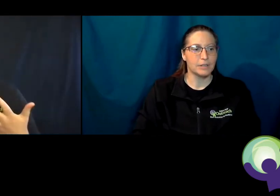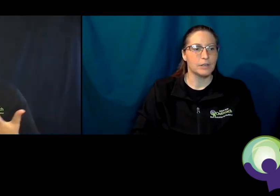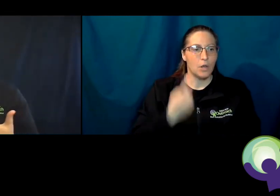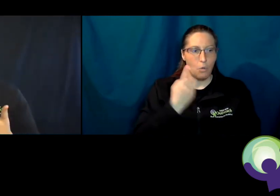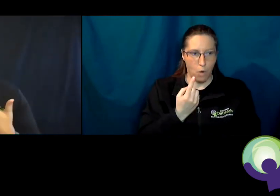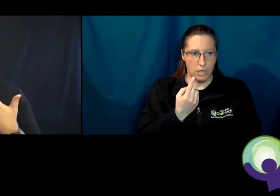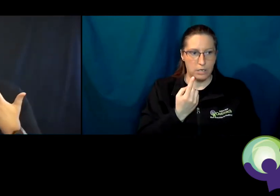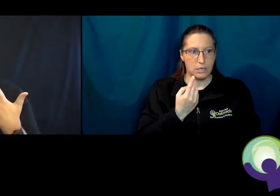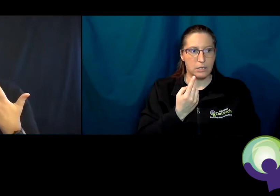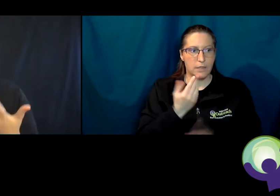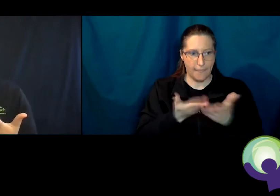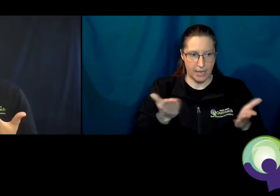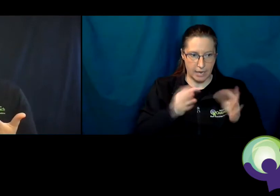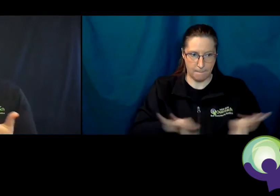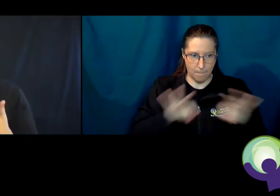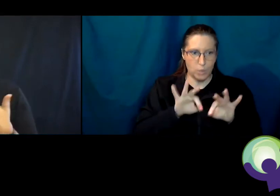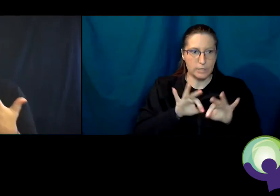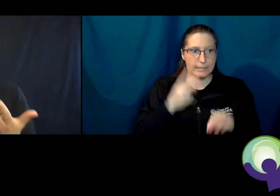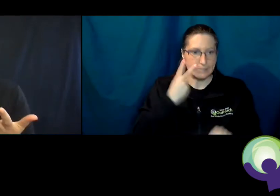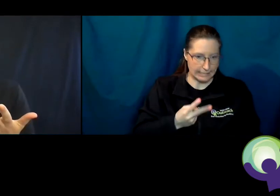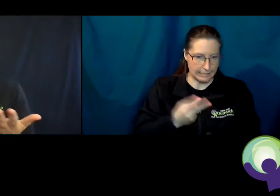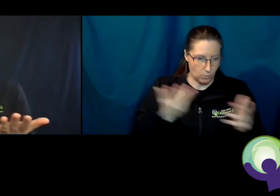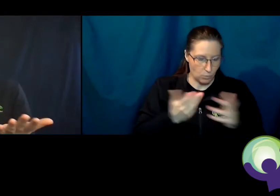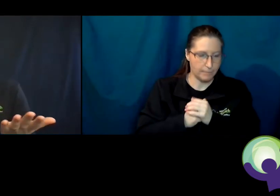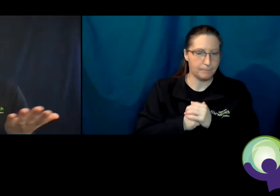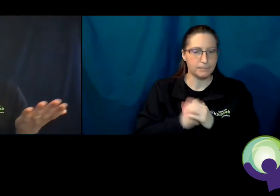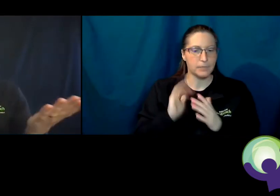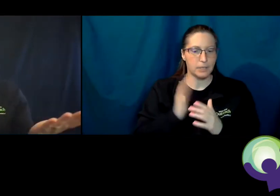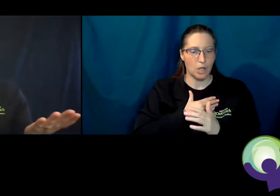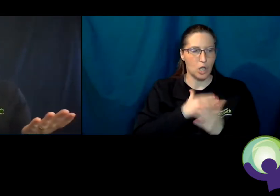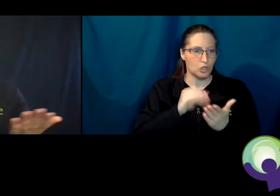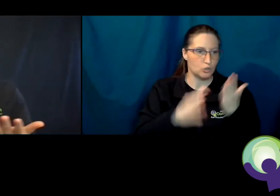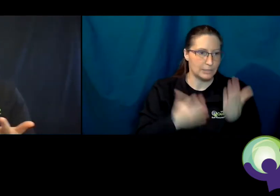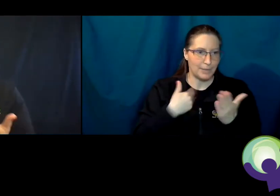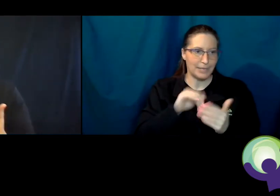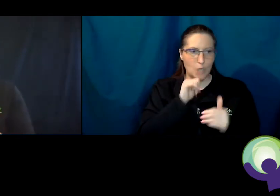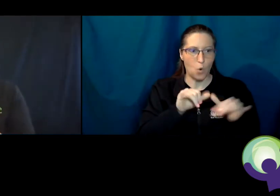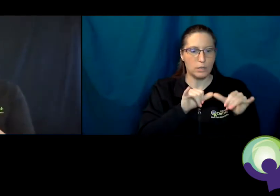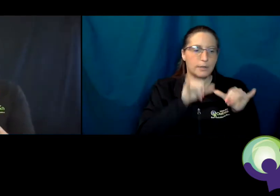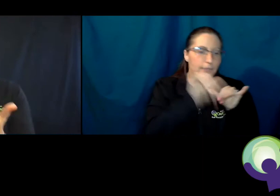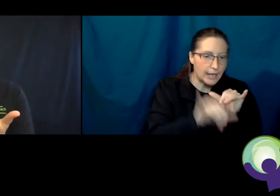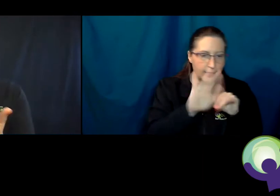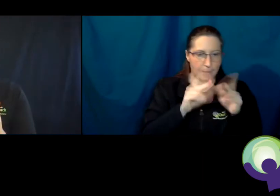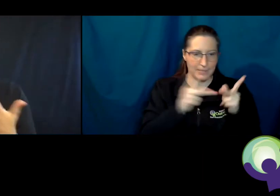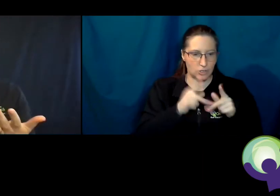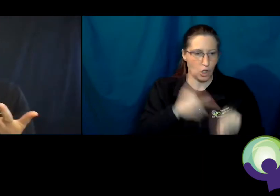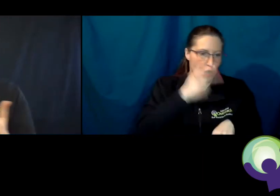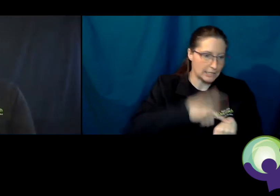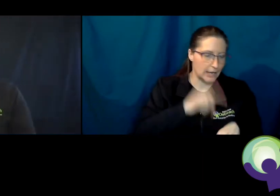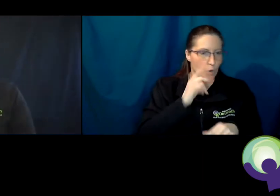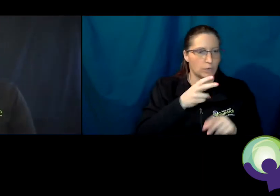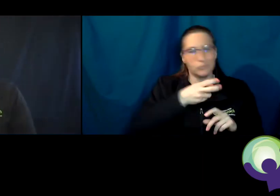is that jobs, students tend to maybe not stay in a position or they move on or find another